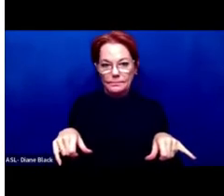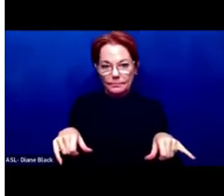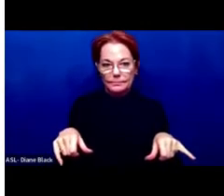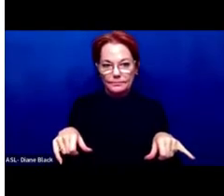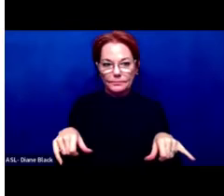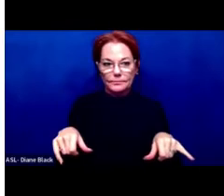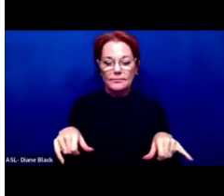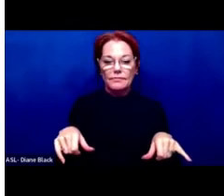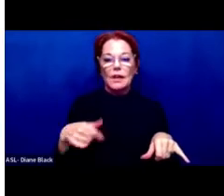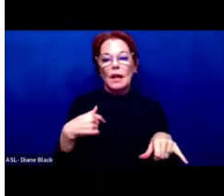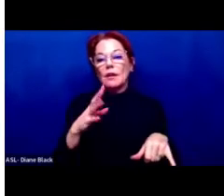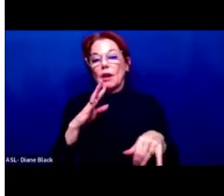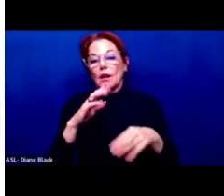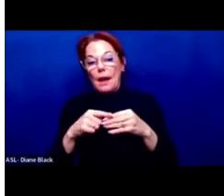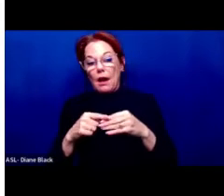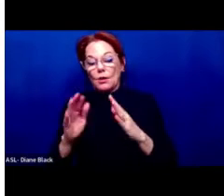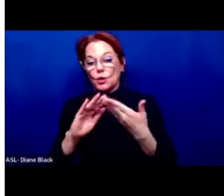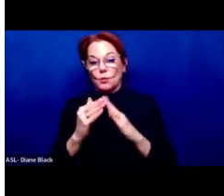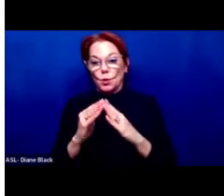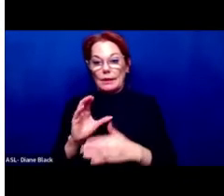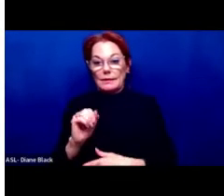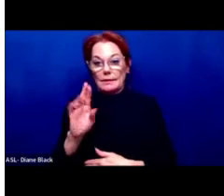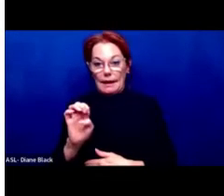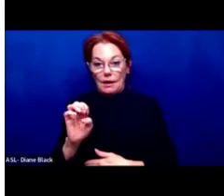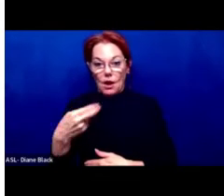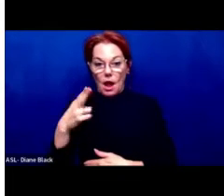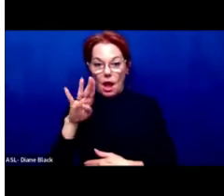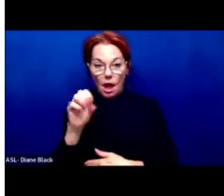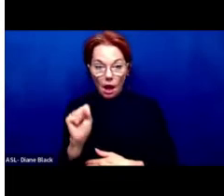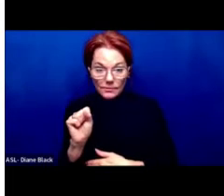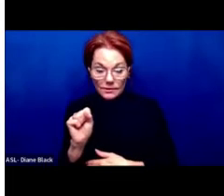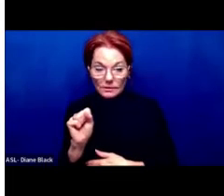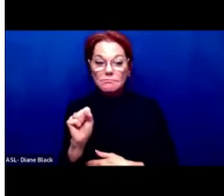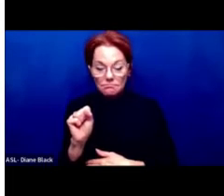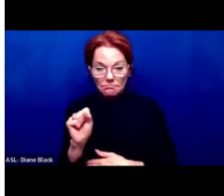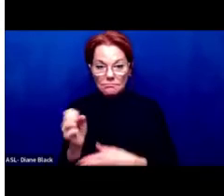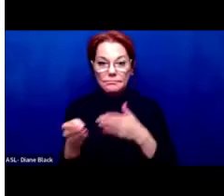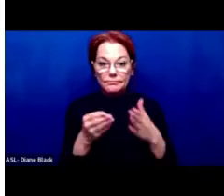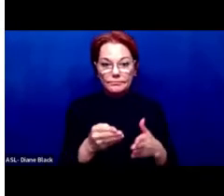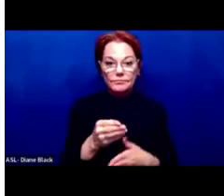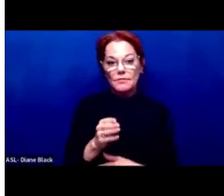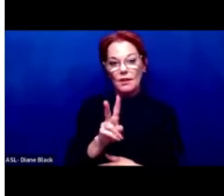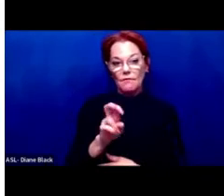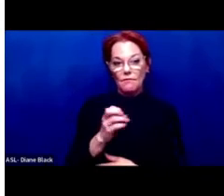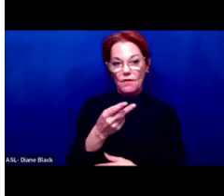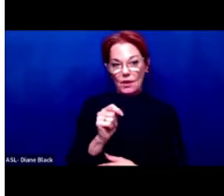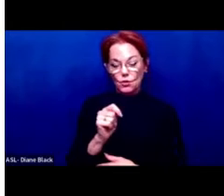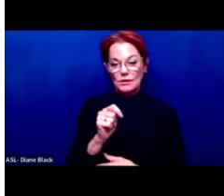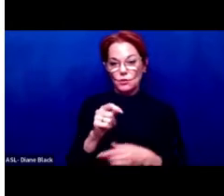about community care hubs, which is another way that that's happening. But there's also the veteran directed care program, that which provides a self